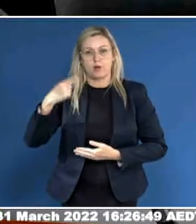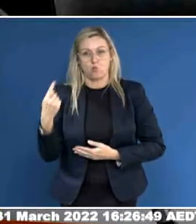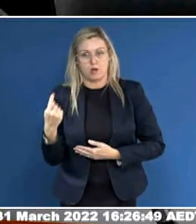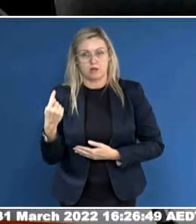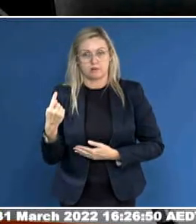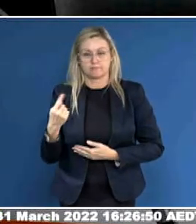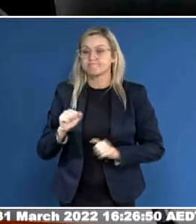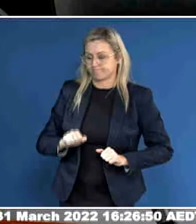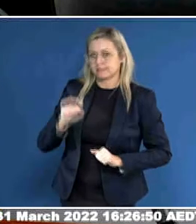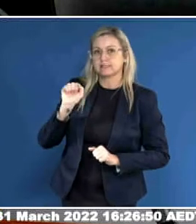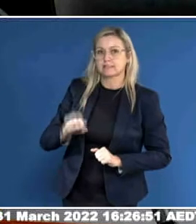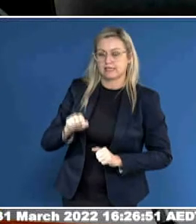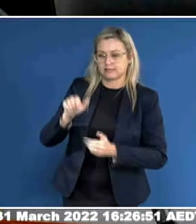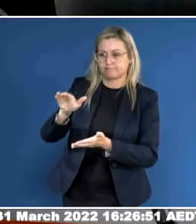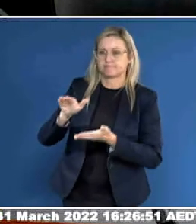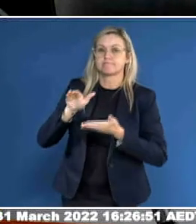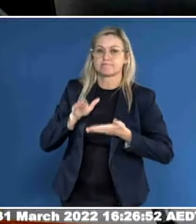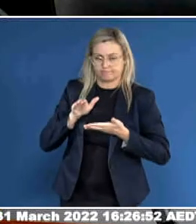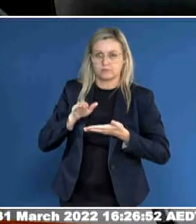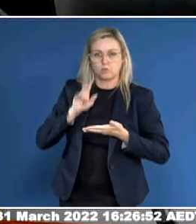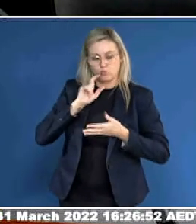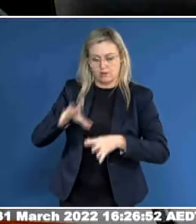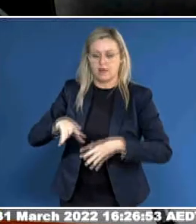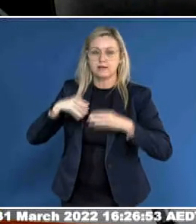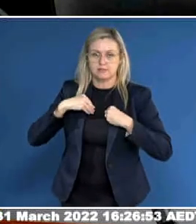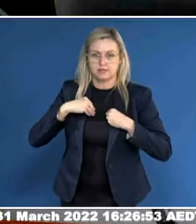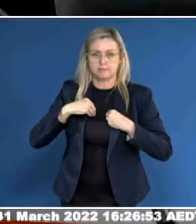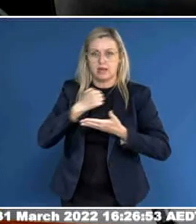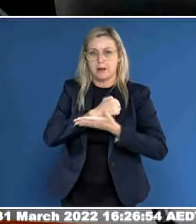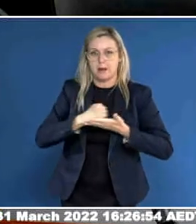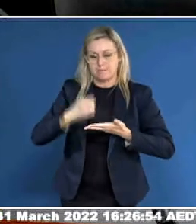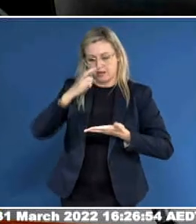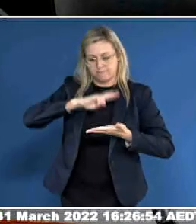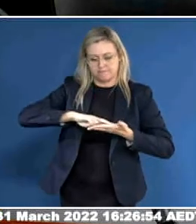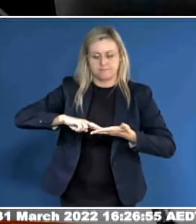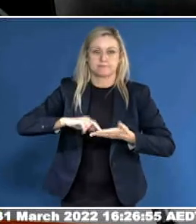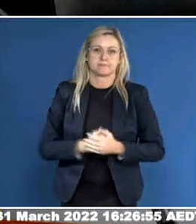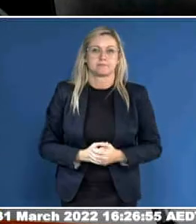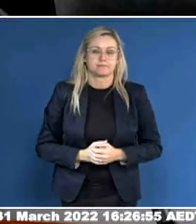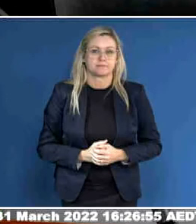Yes. The statement of Ms Cumming will be admitted into evidence and given the marking of 17.28.1.